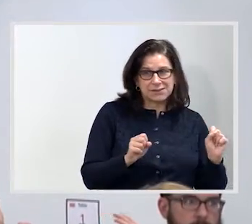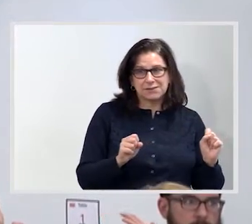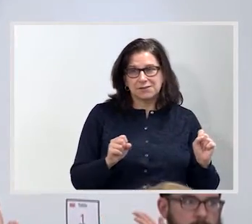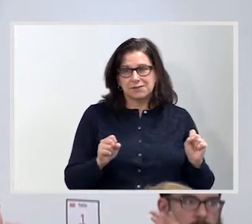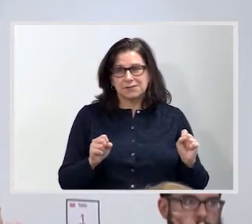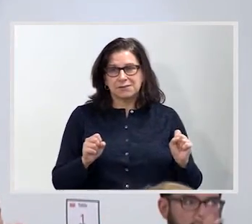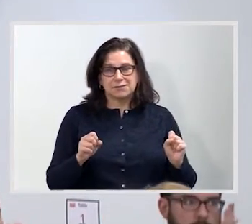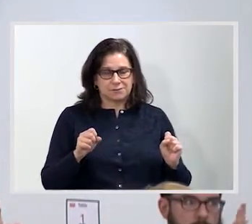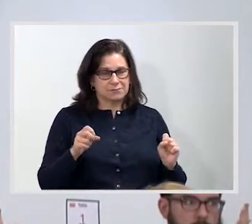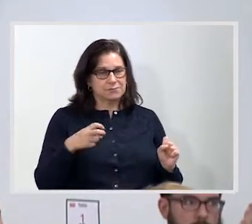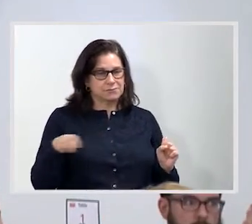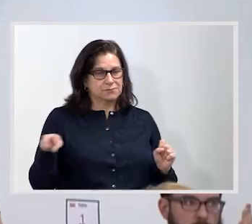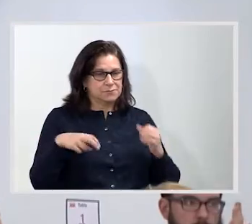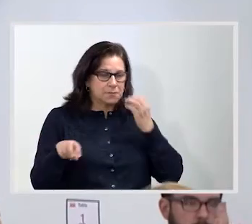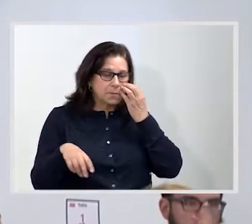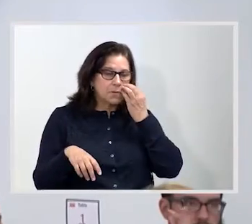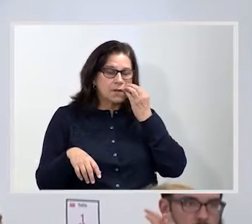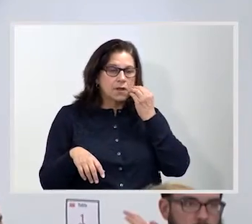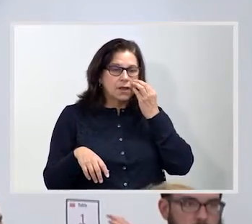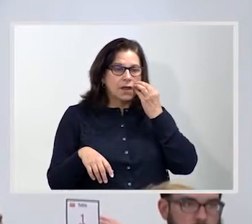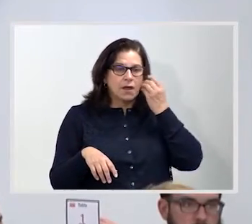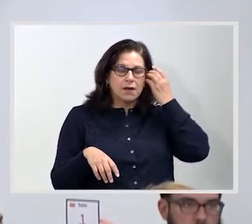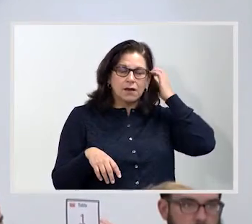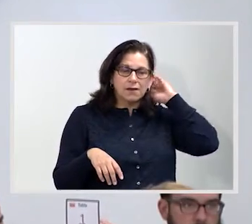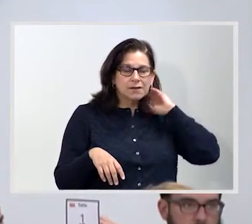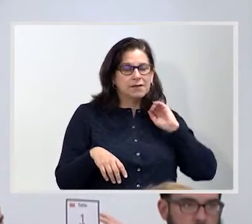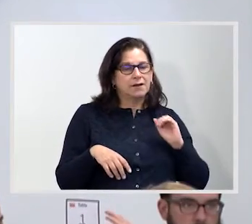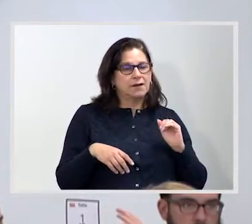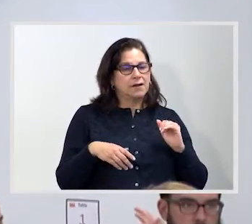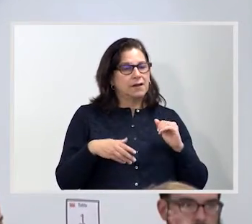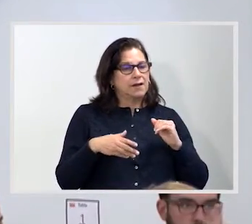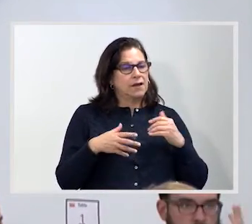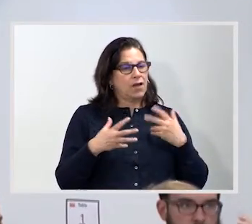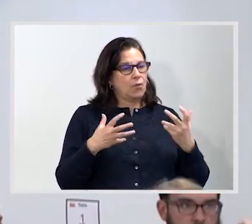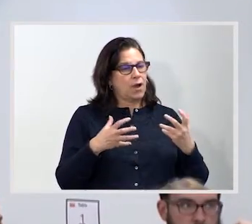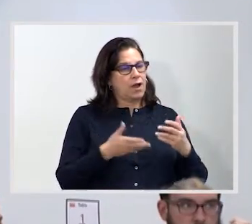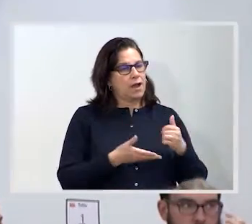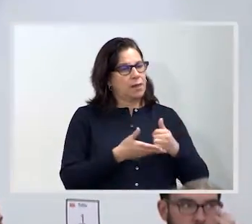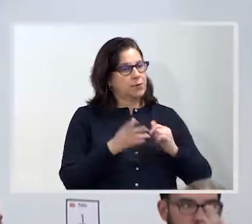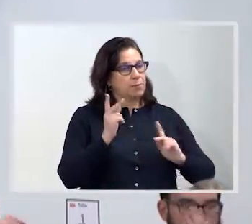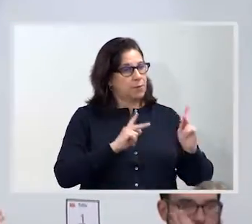PROVIDES PATHWAYS TO THE MIDDLE CLASS. BUT YOU NEED AFFORDABLE HOUSING.